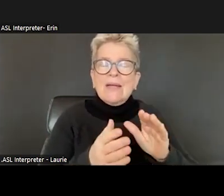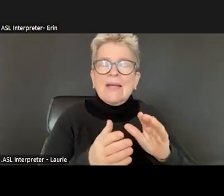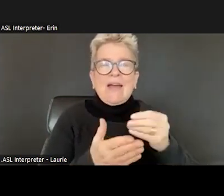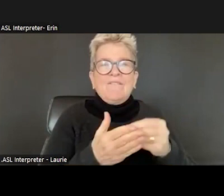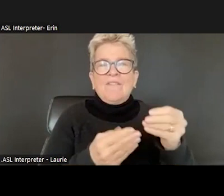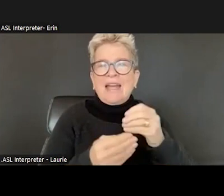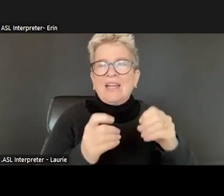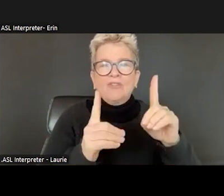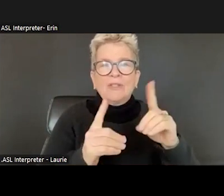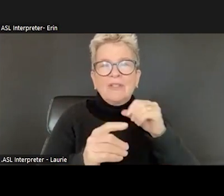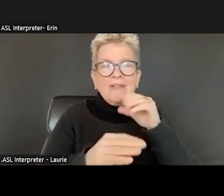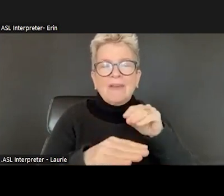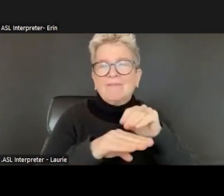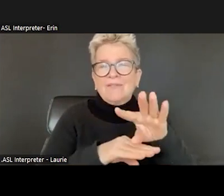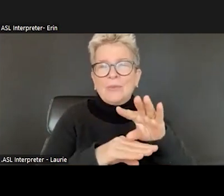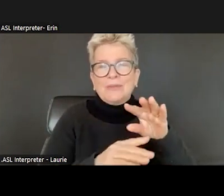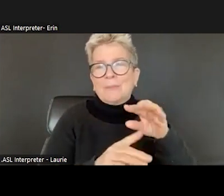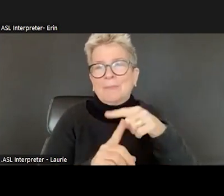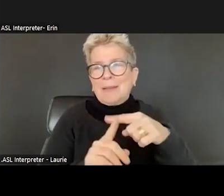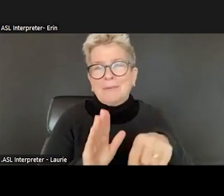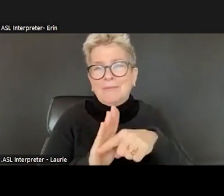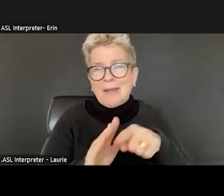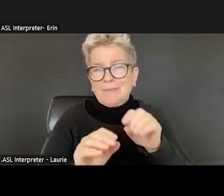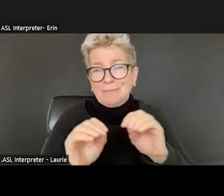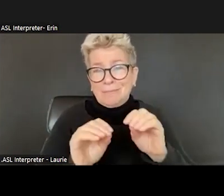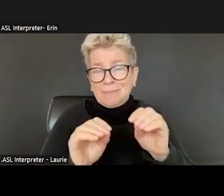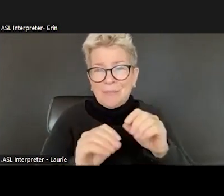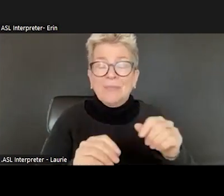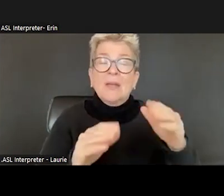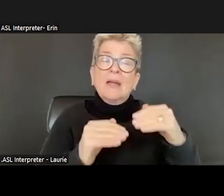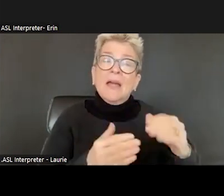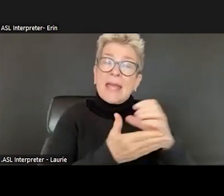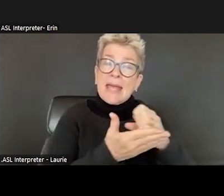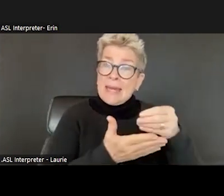or another; and on the income side, we think students are largely fixed